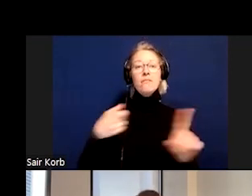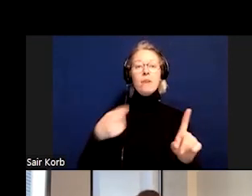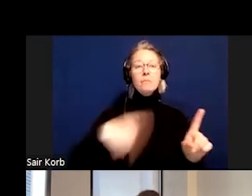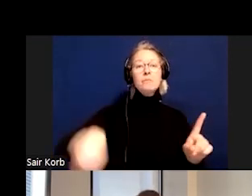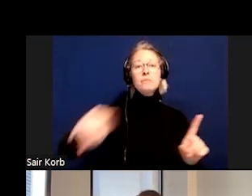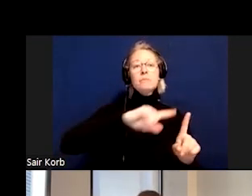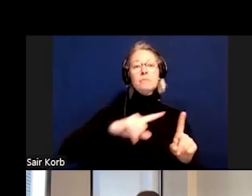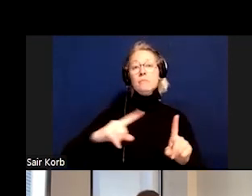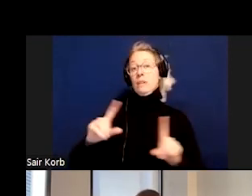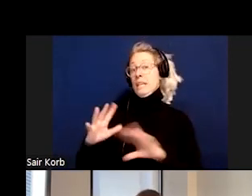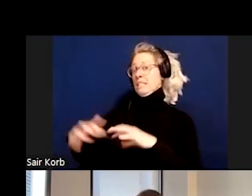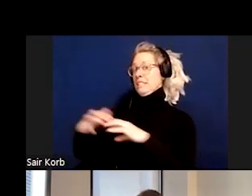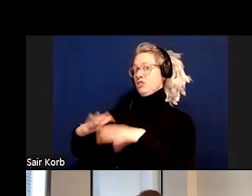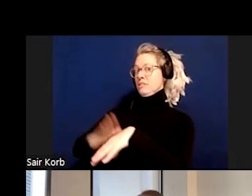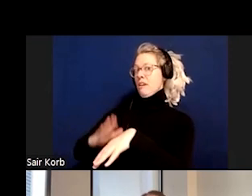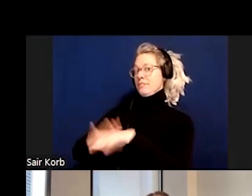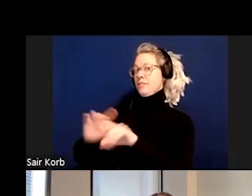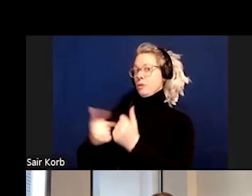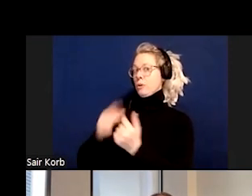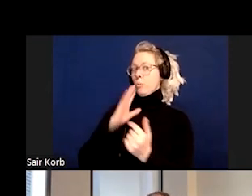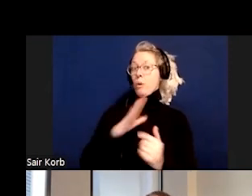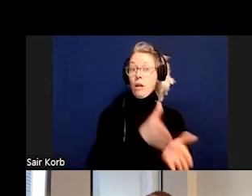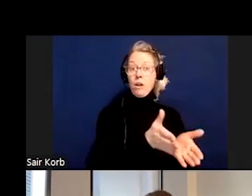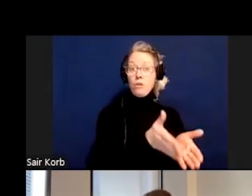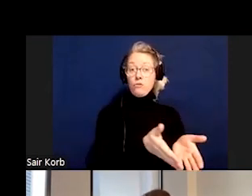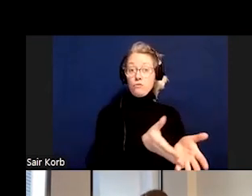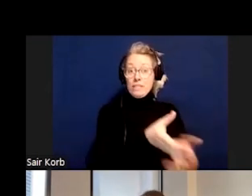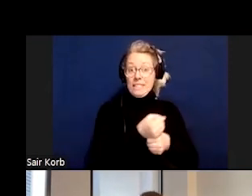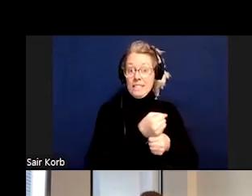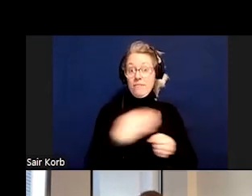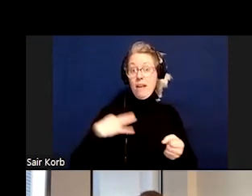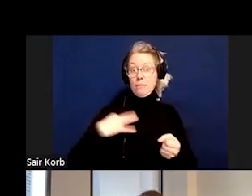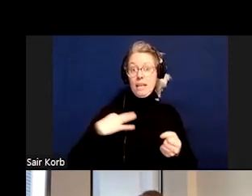Group, who review applications and provide feedback and support for artists as they work